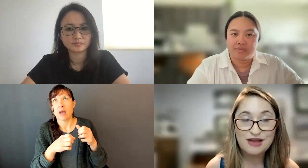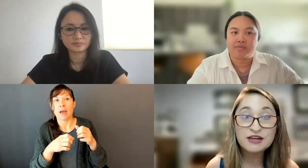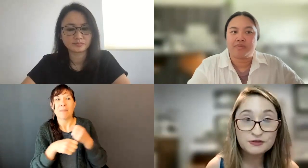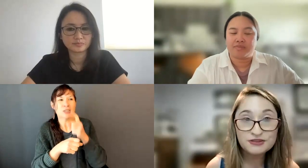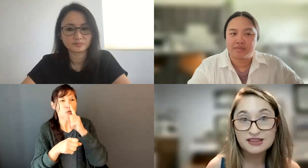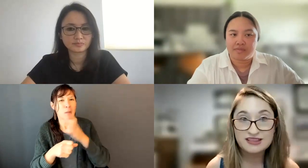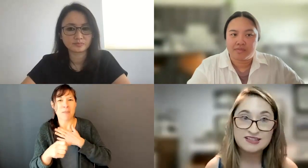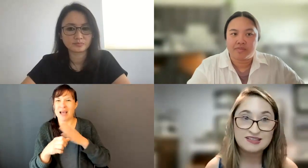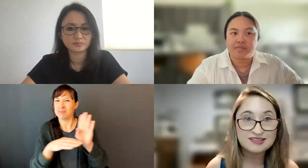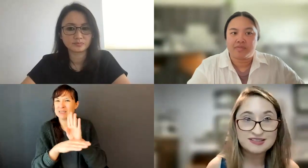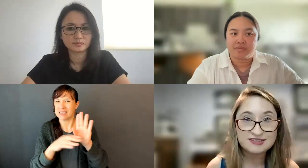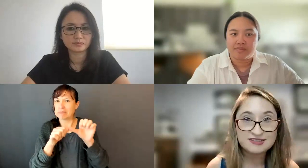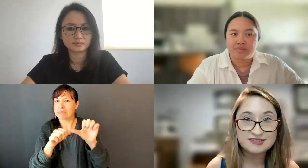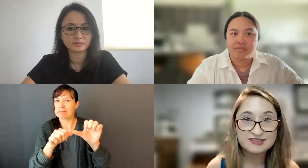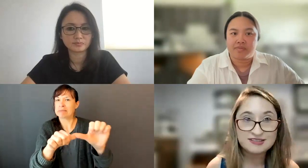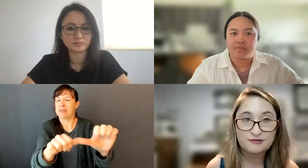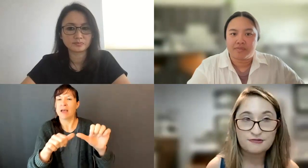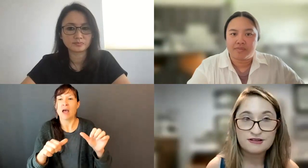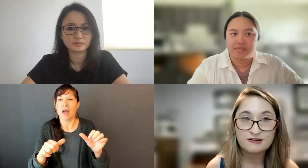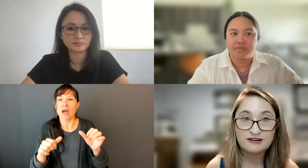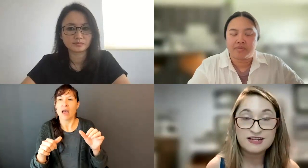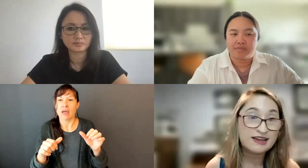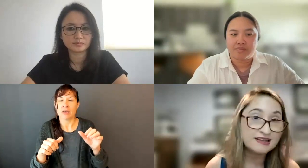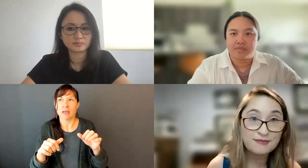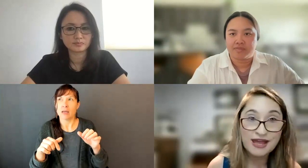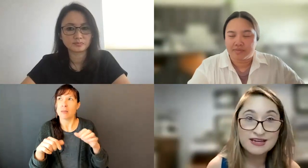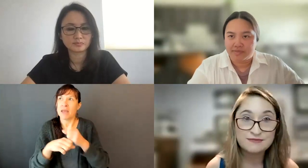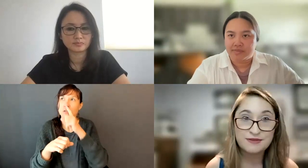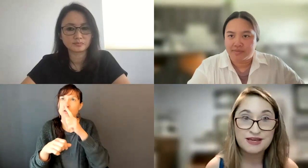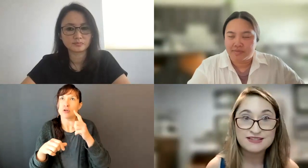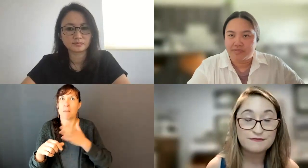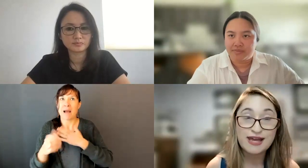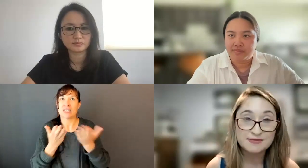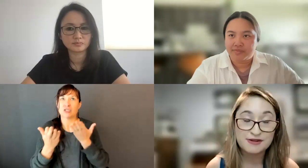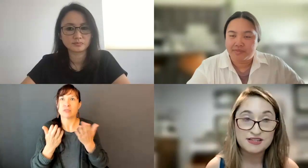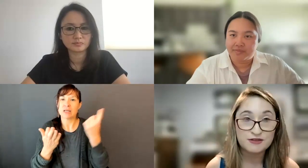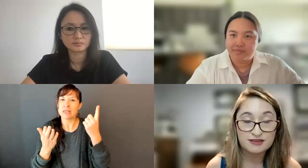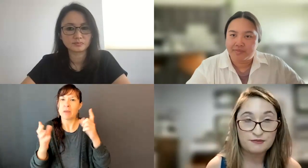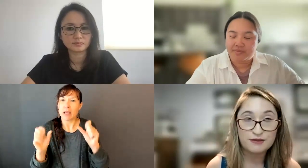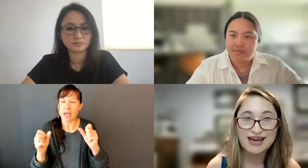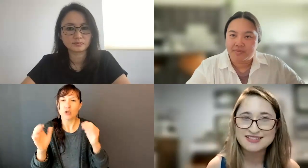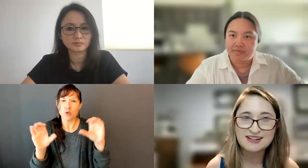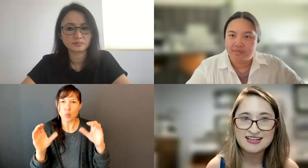I knew that these services were in demand because of my experience with past clients,